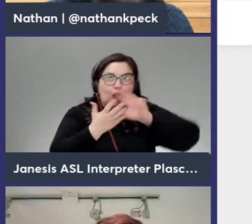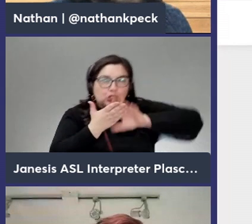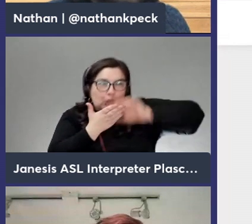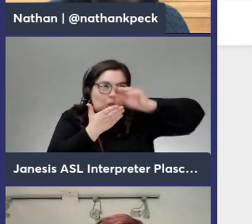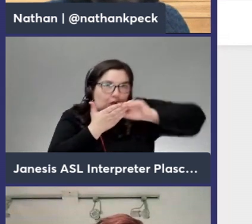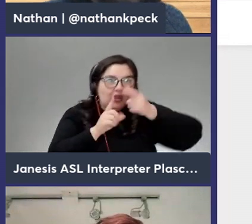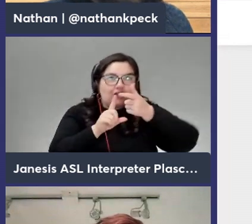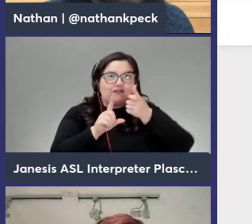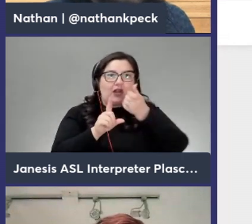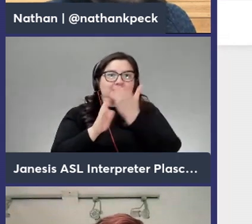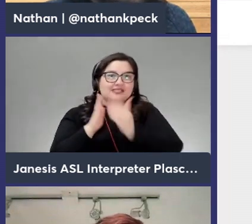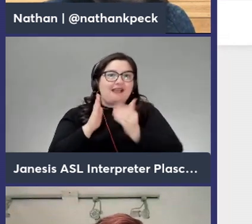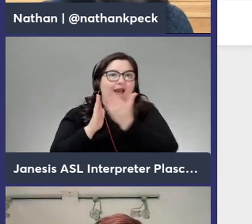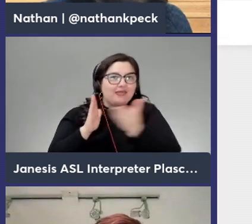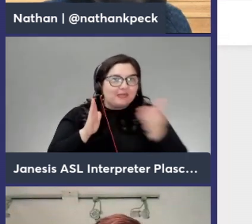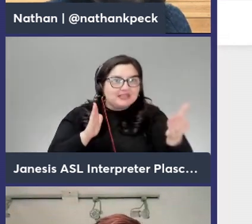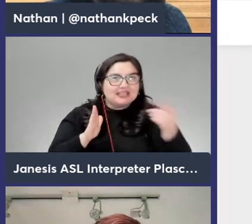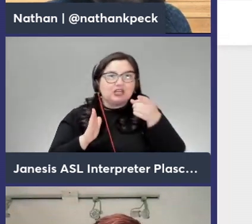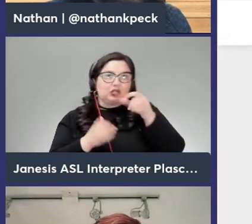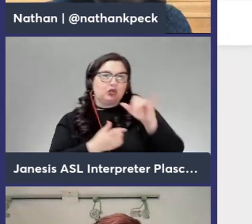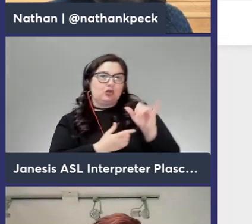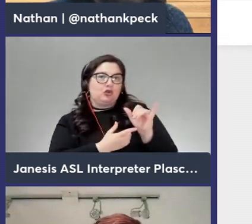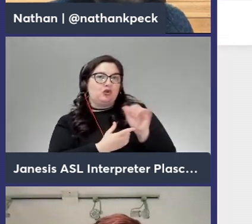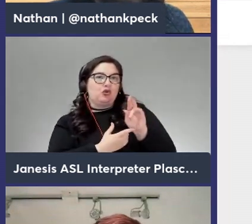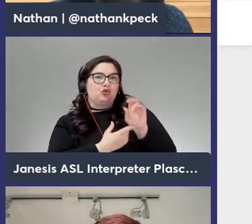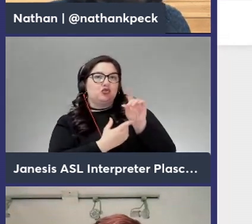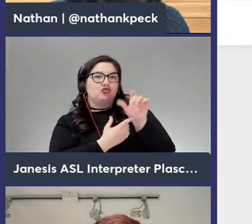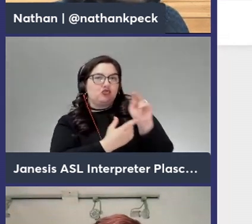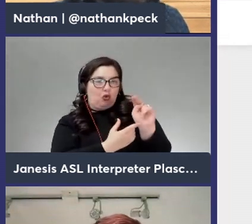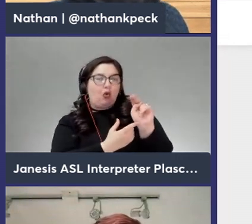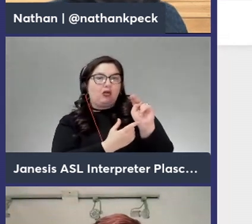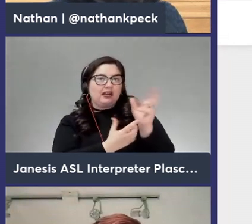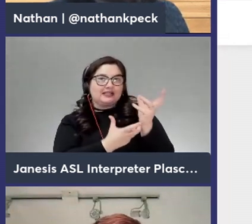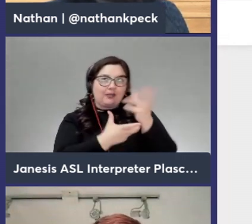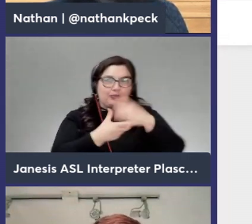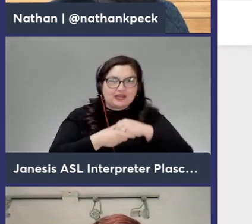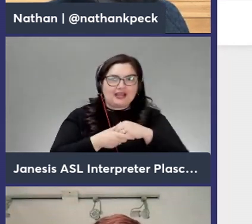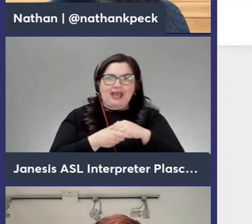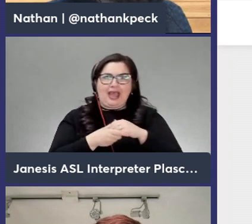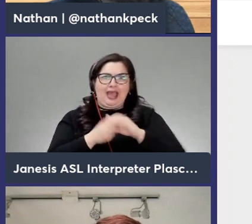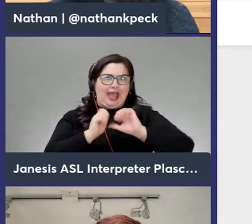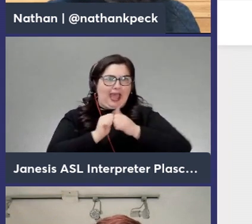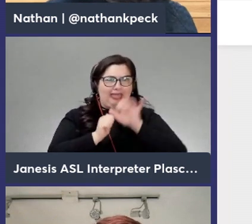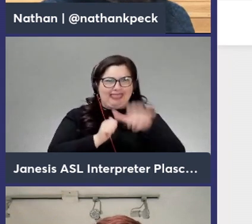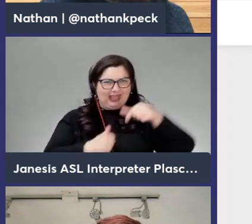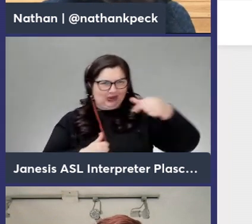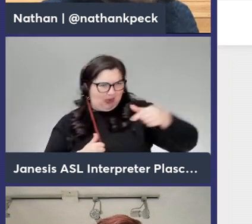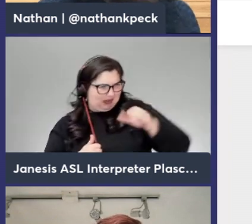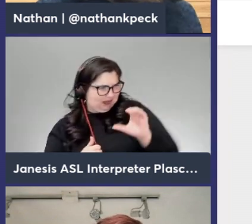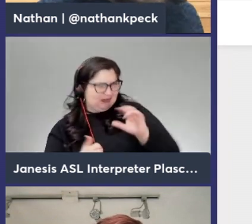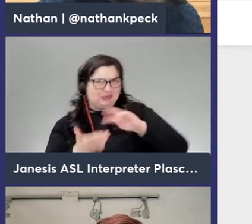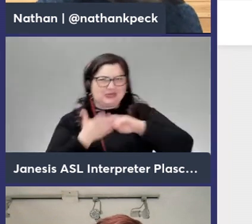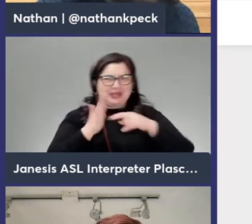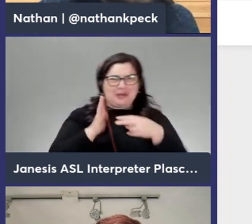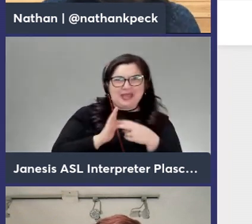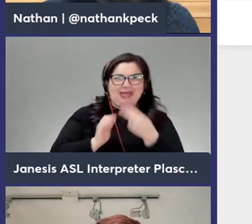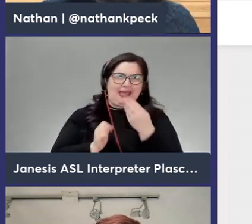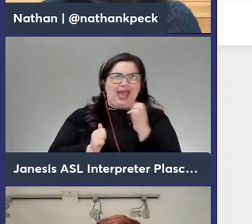such as what Jordan is putting together in this notebook, to learn, what is this quantum computing thing? What are these hyperparameters that I see referenced,